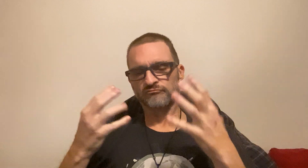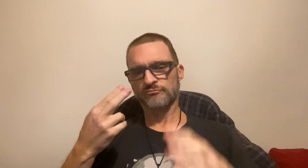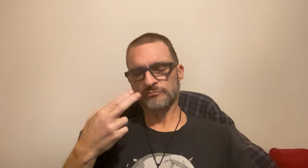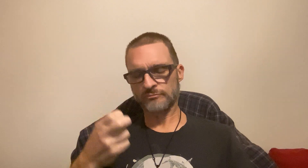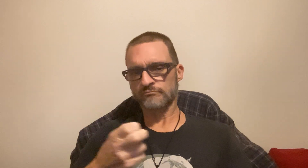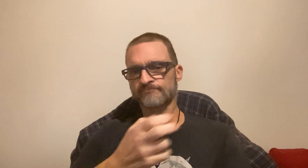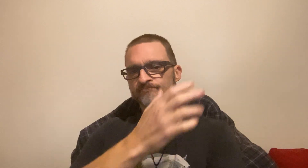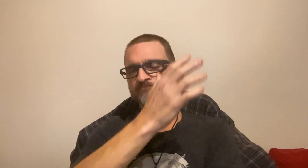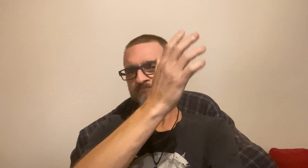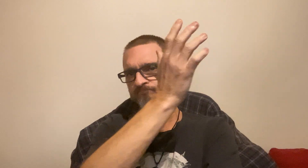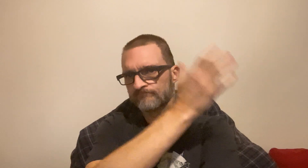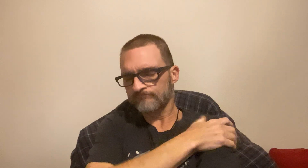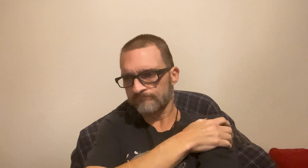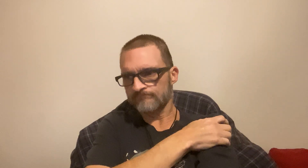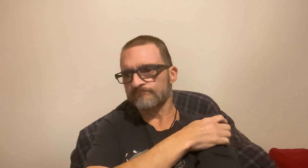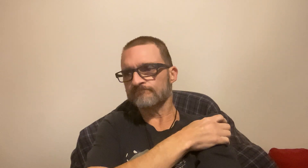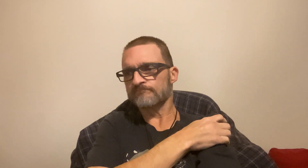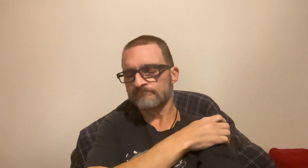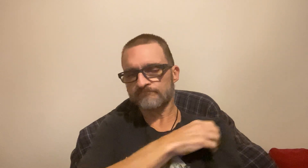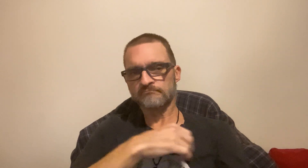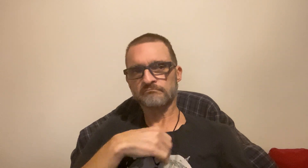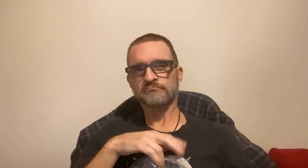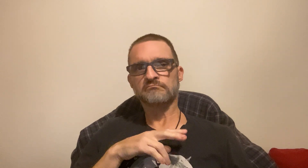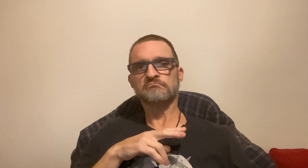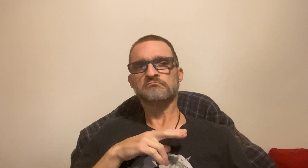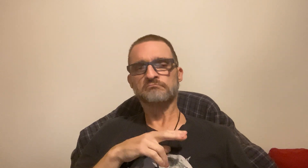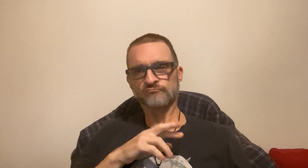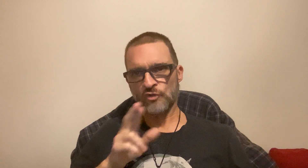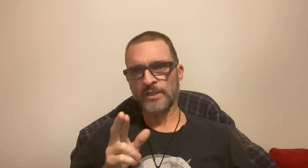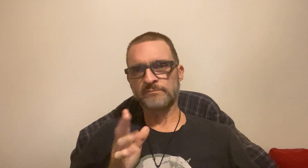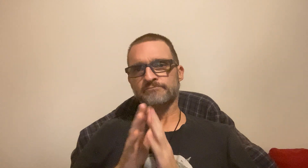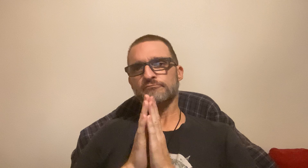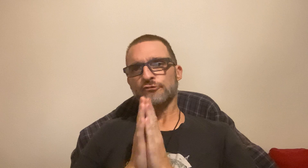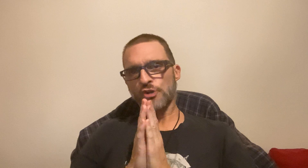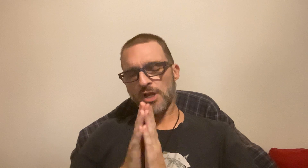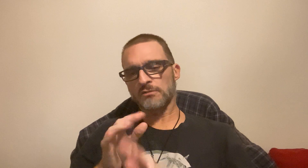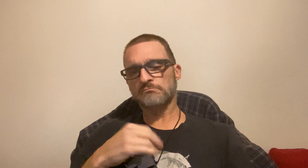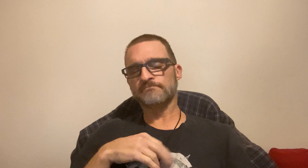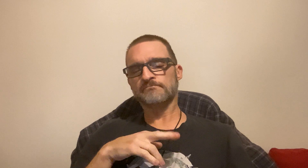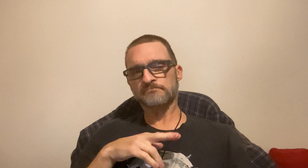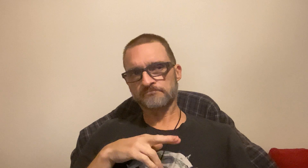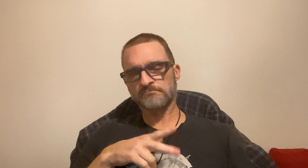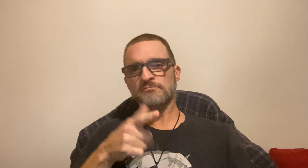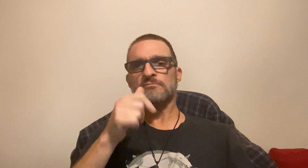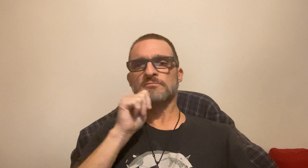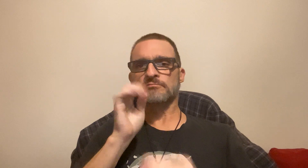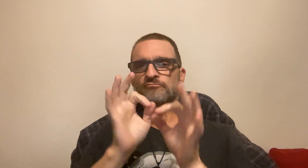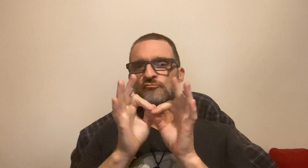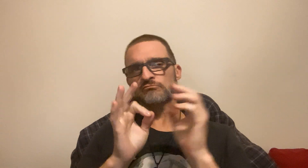They all got closer then he laid his hand on my shoulder. Everyone was ready then he started praying.